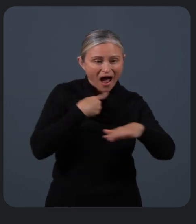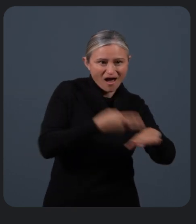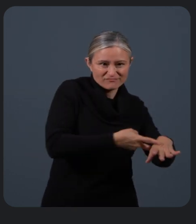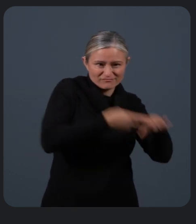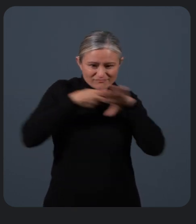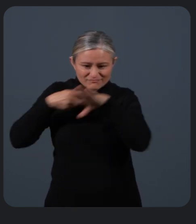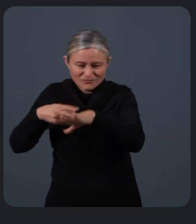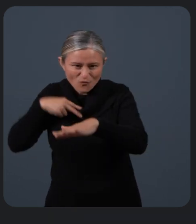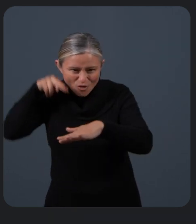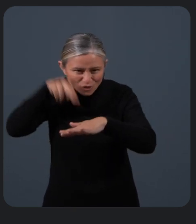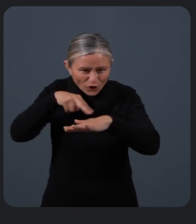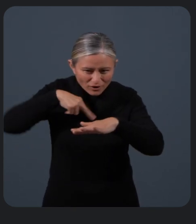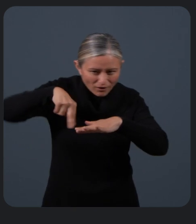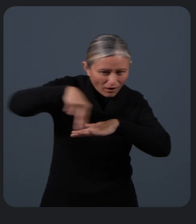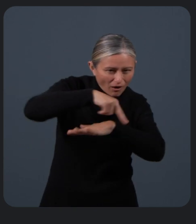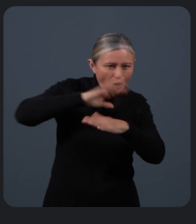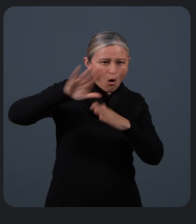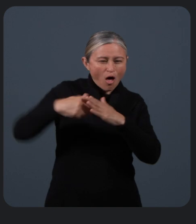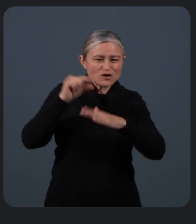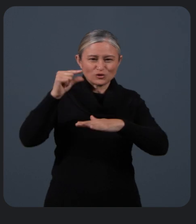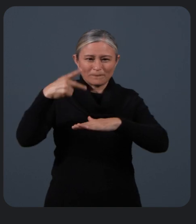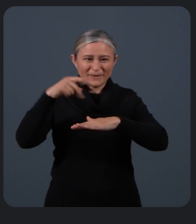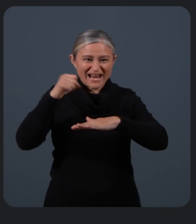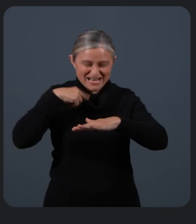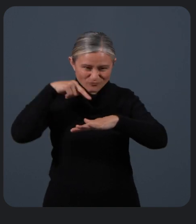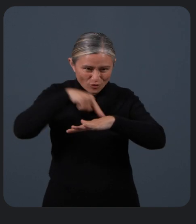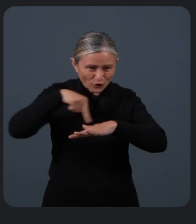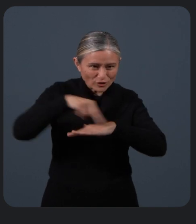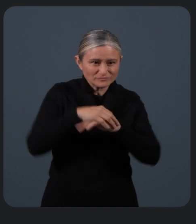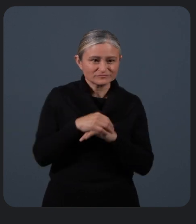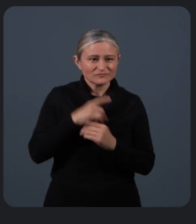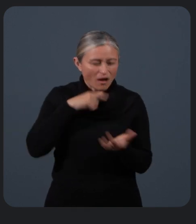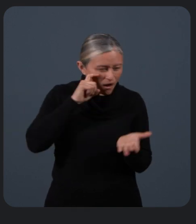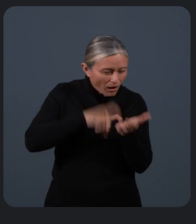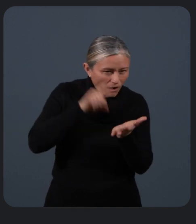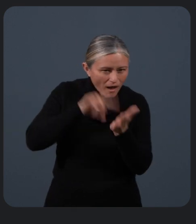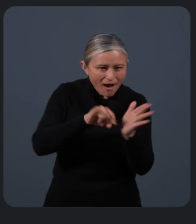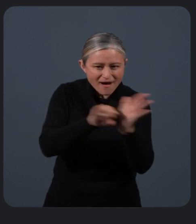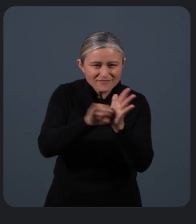locations of all the different starfish we detect. Through this machine-learning project,